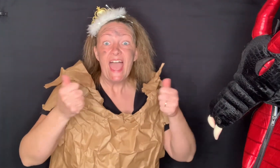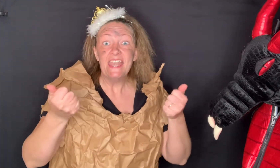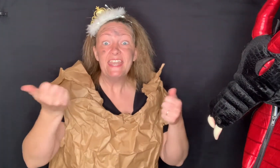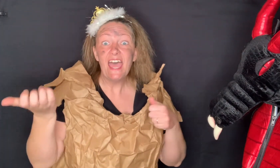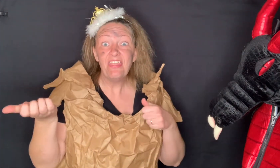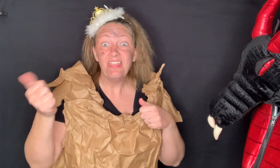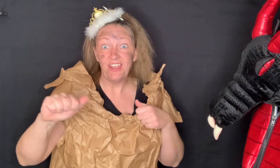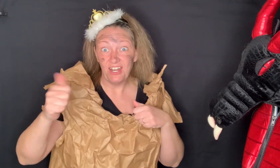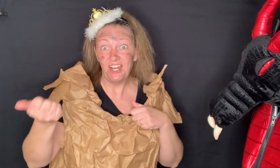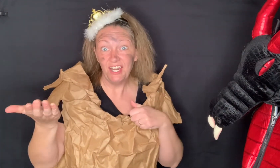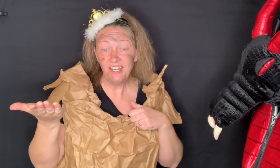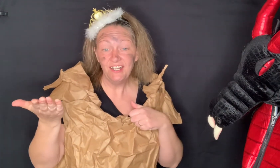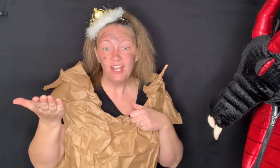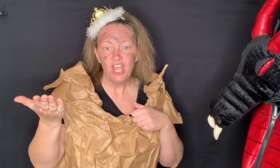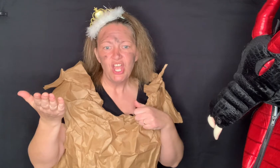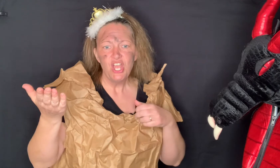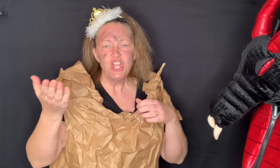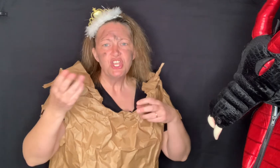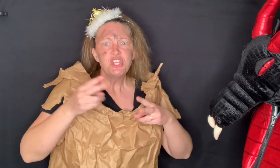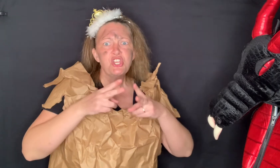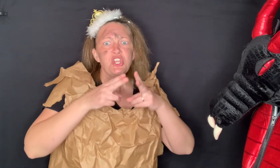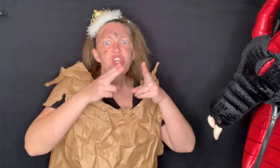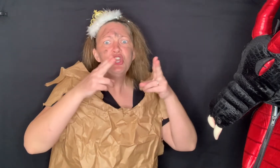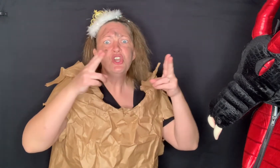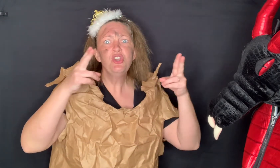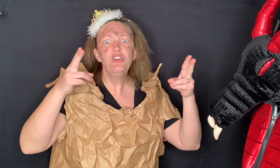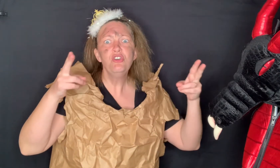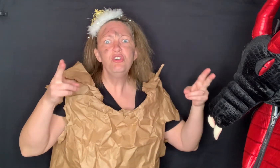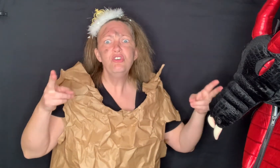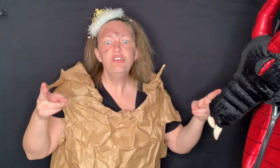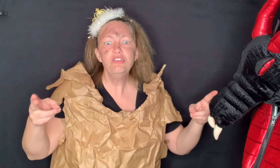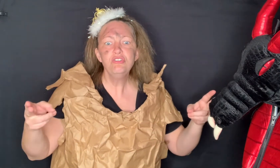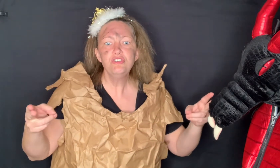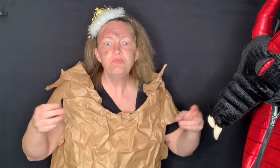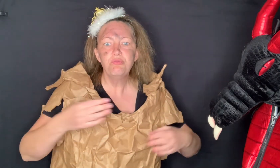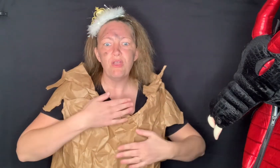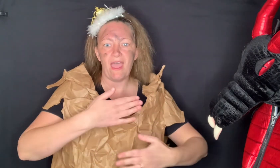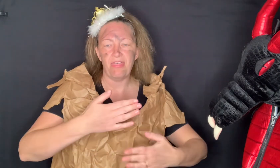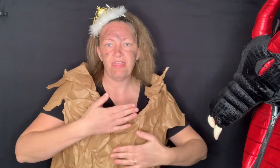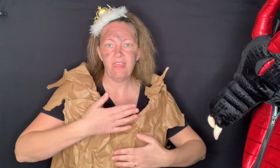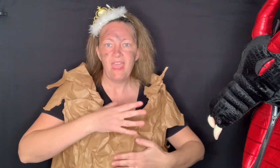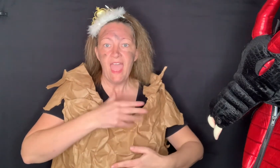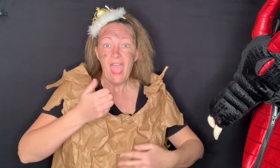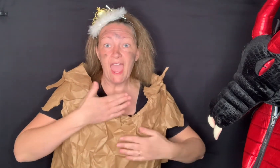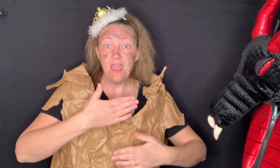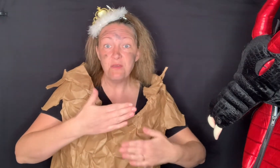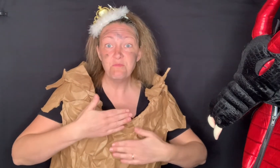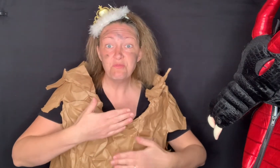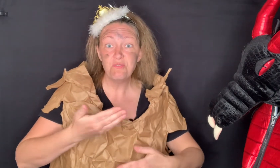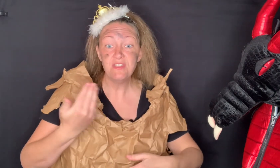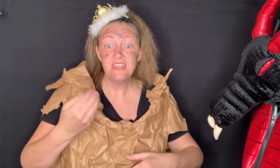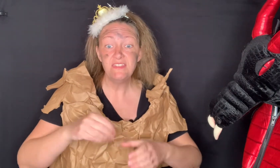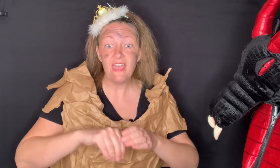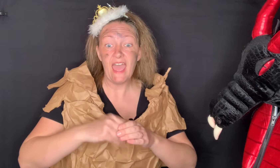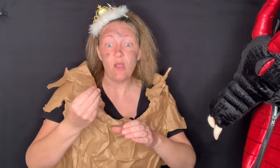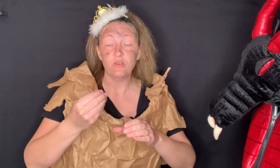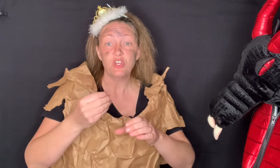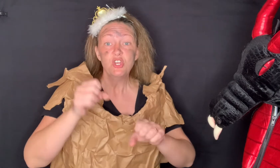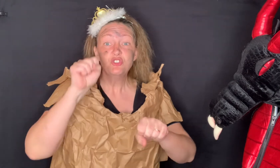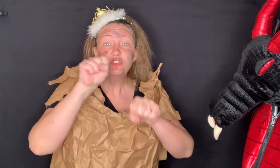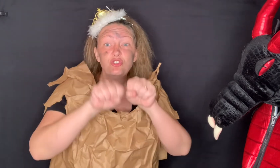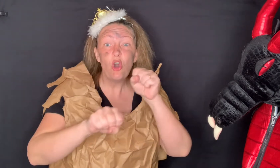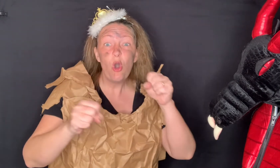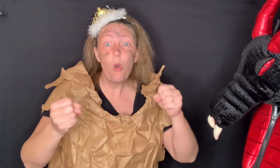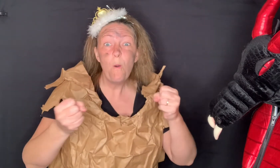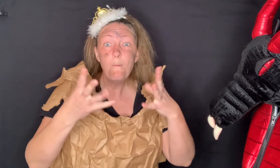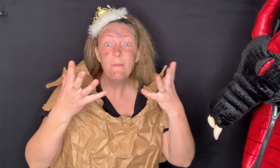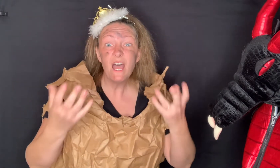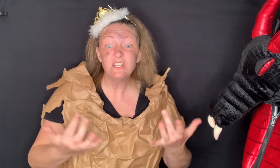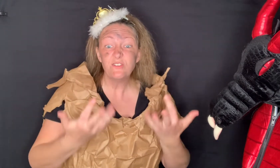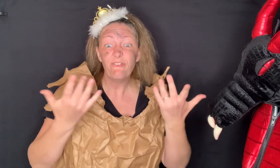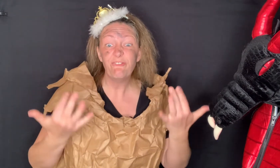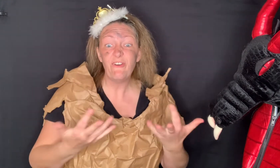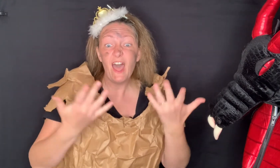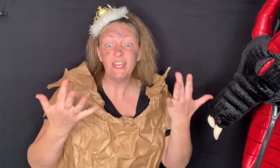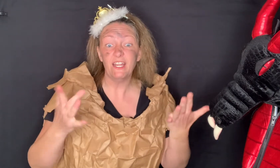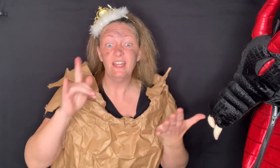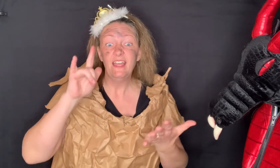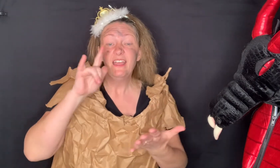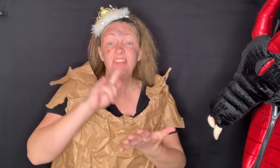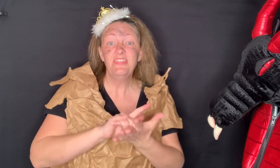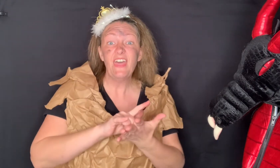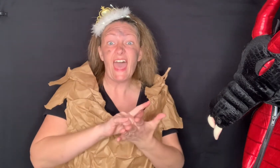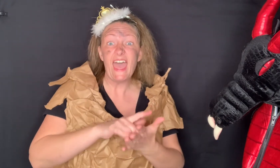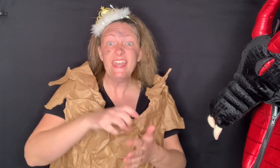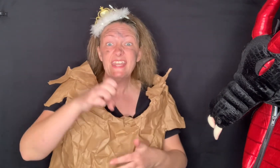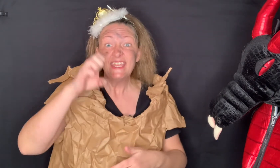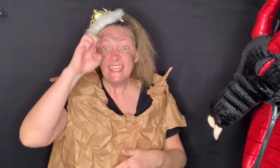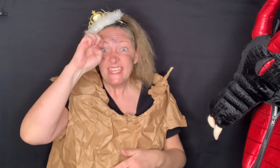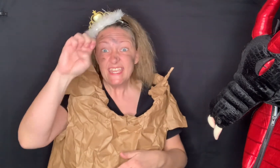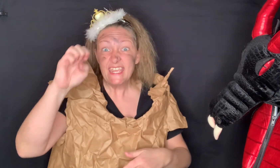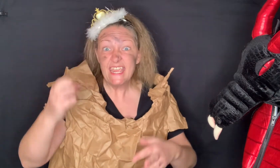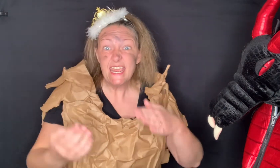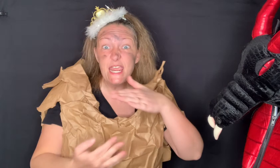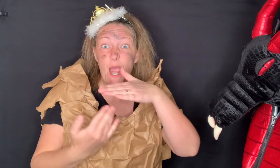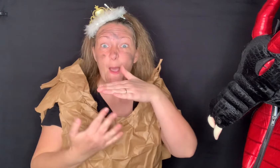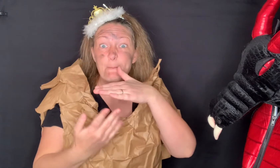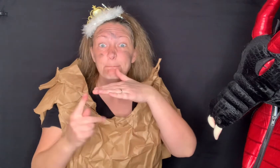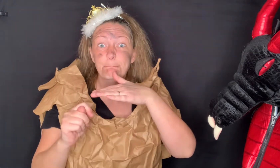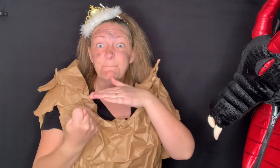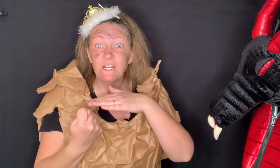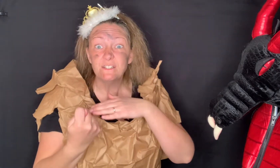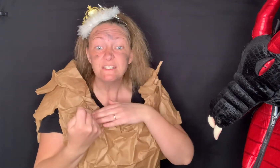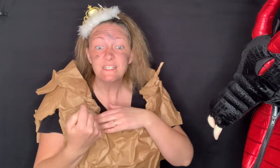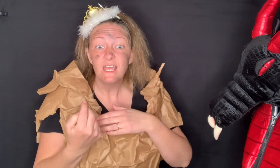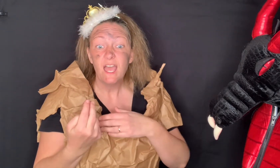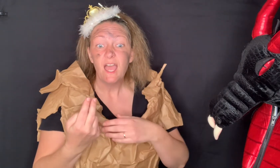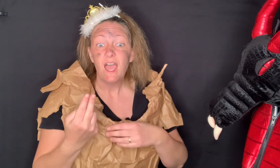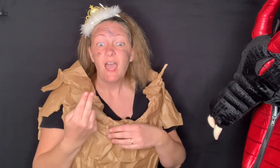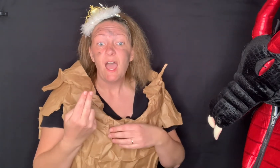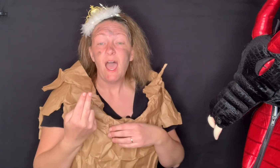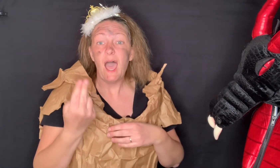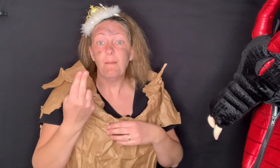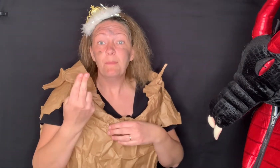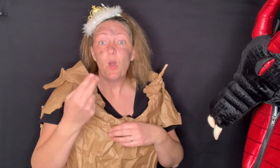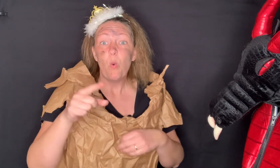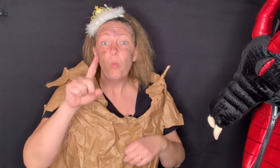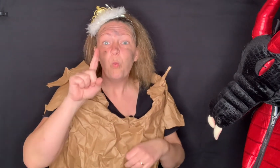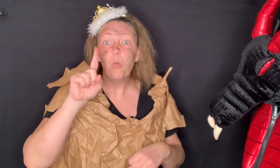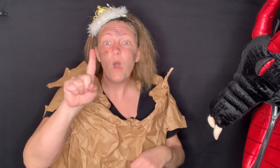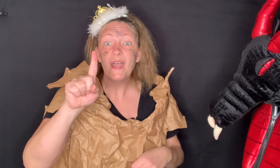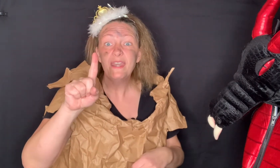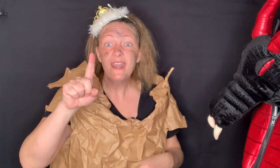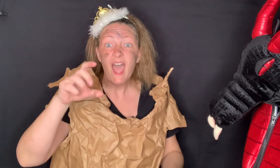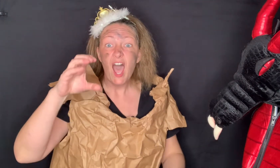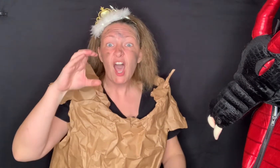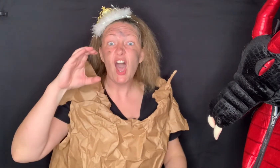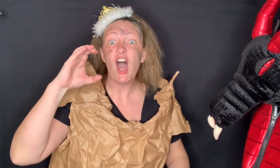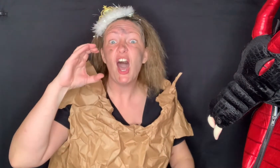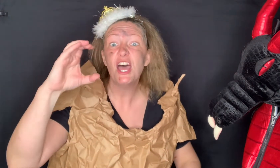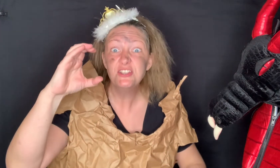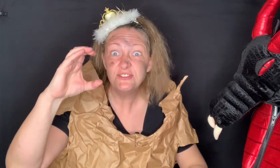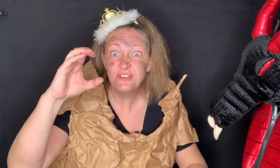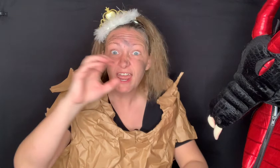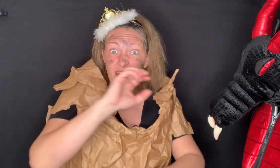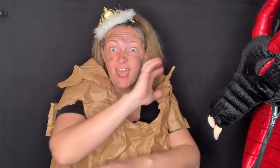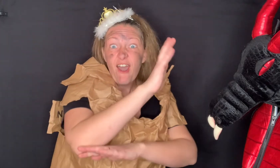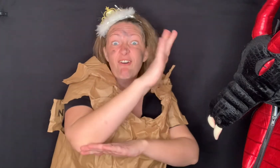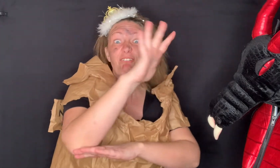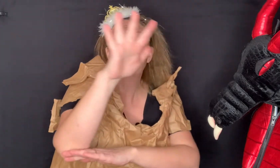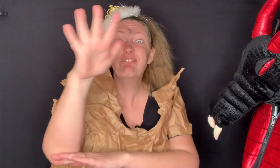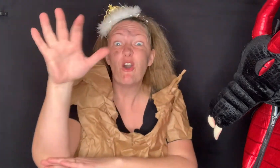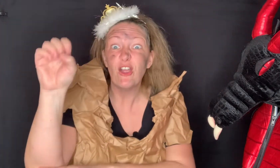another huge breath and breathed out so much fire that he burnt up one hundred (100) forests.